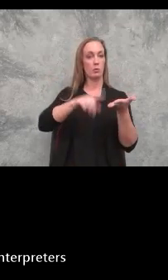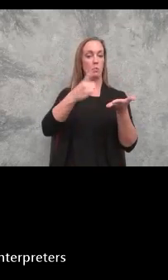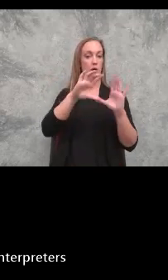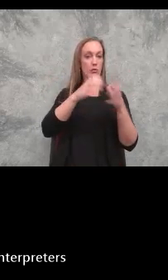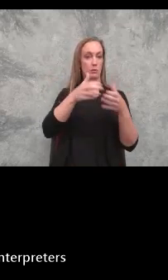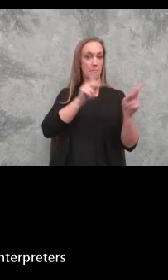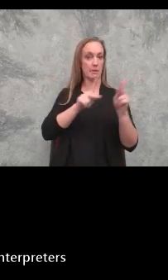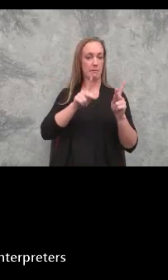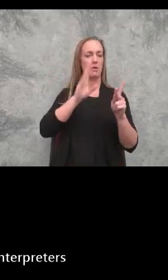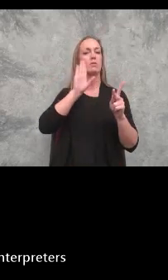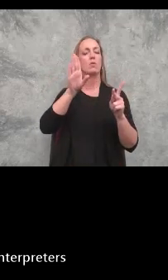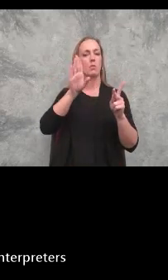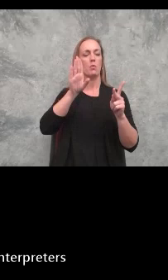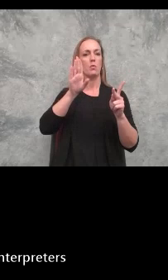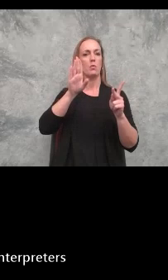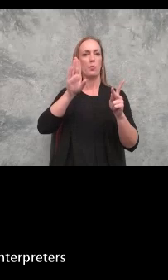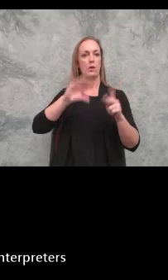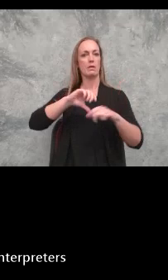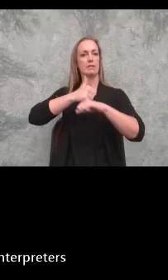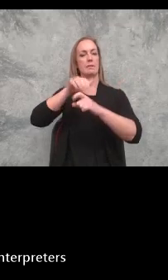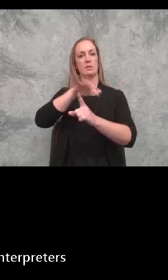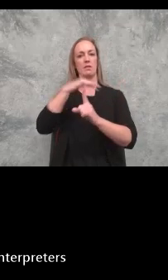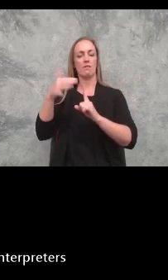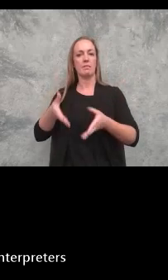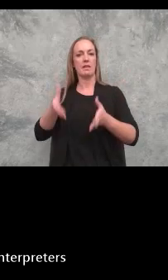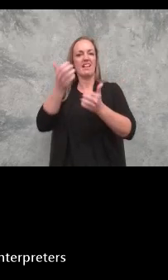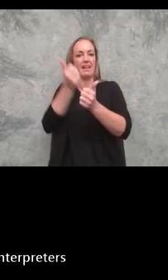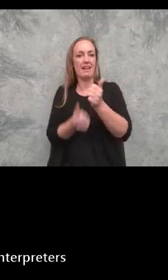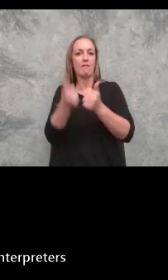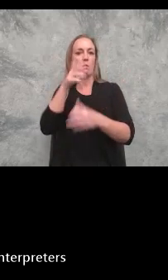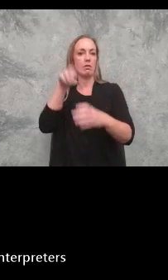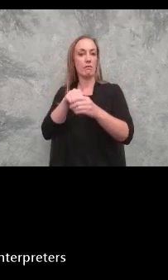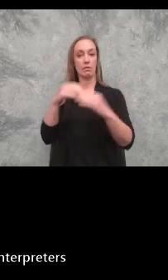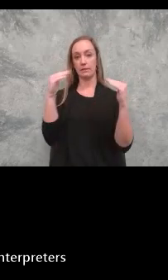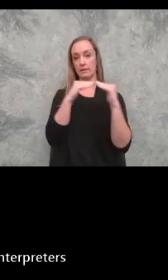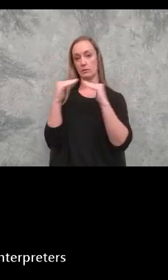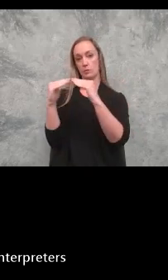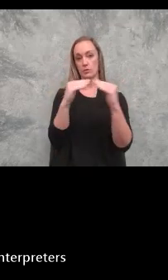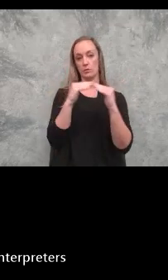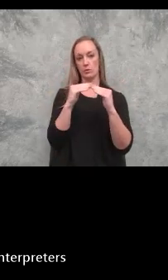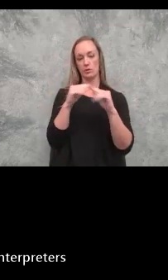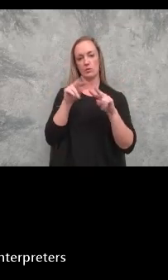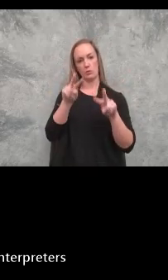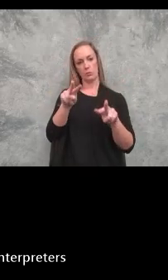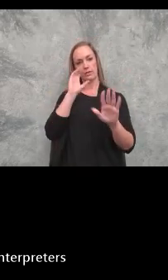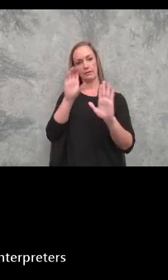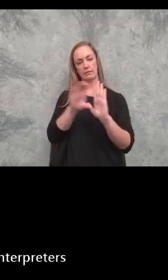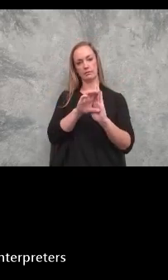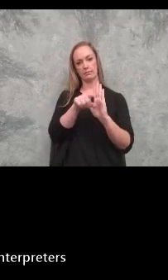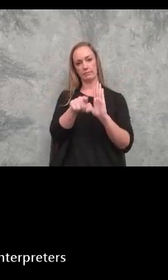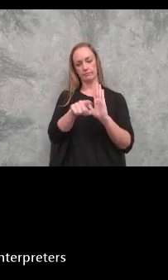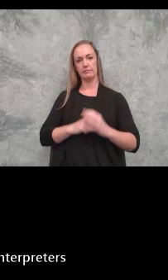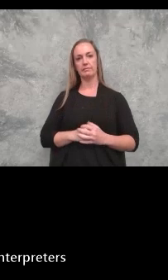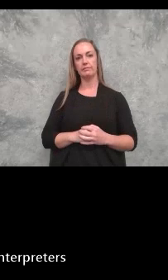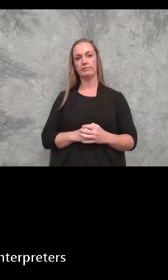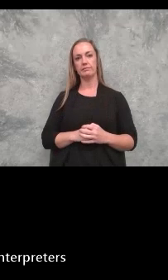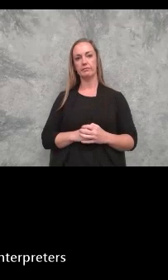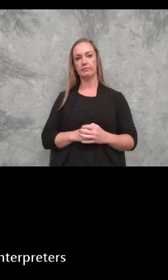environment that enables everyone to contribute equally. Look at the sketch. The curb cutout is